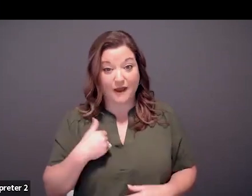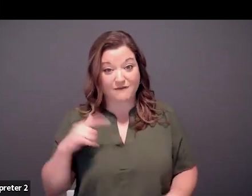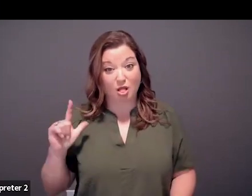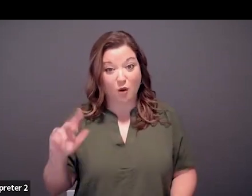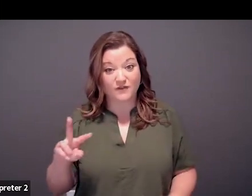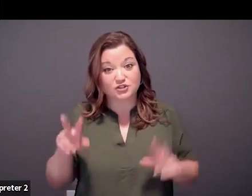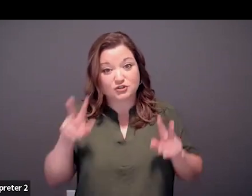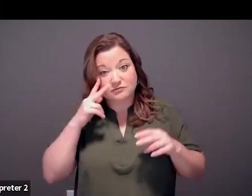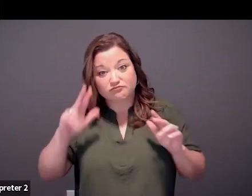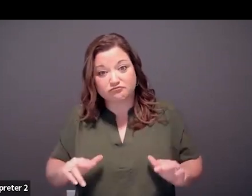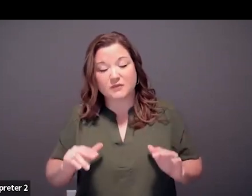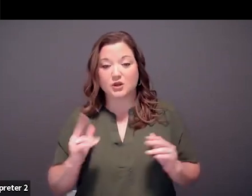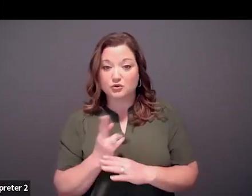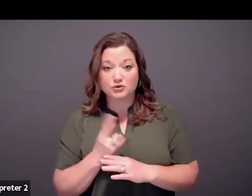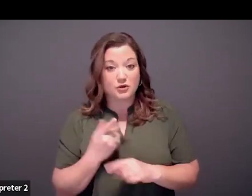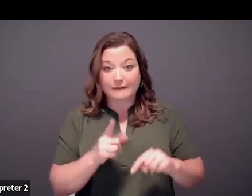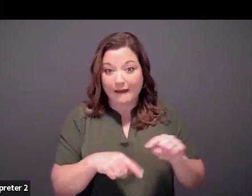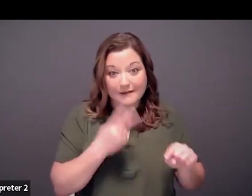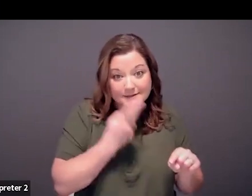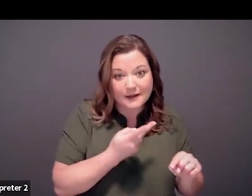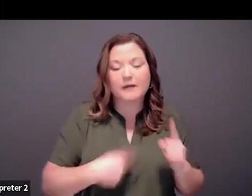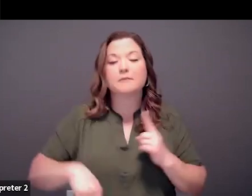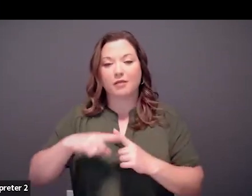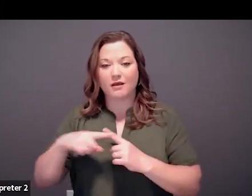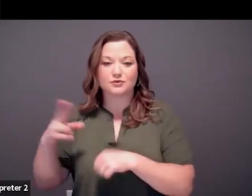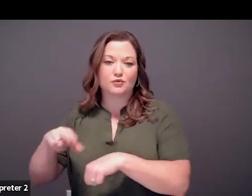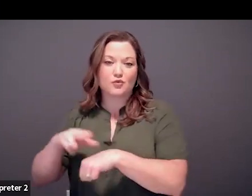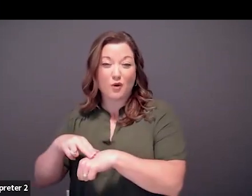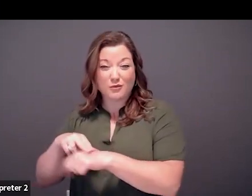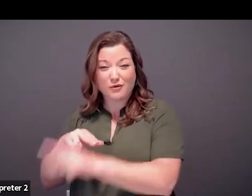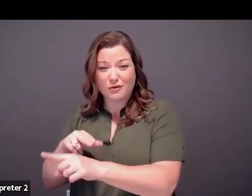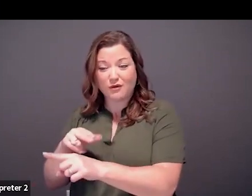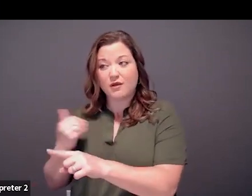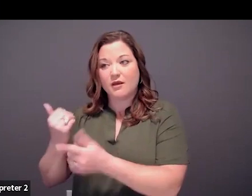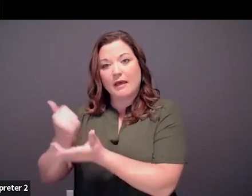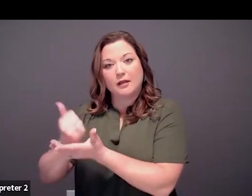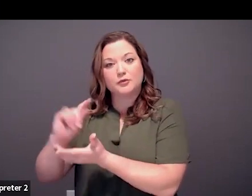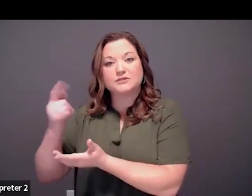that as well, whereas your helper text is going to have normal color contrast.